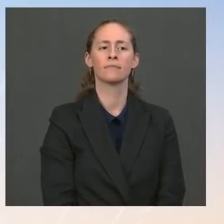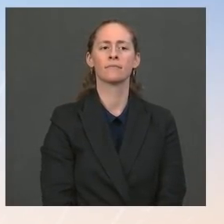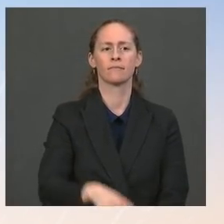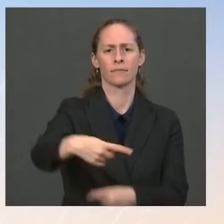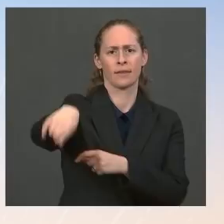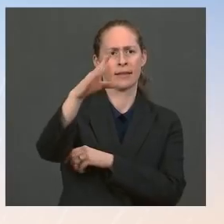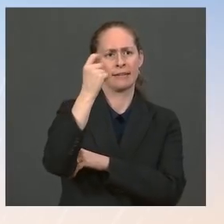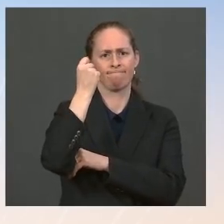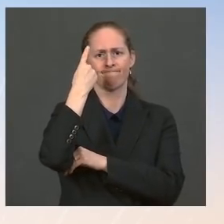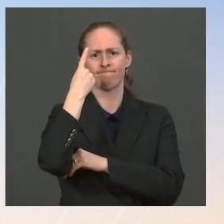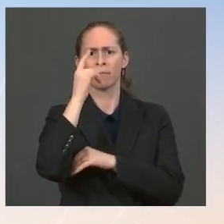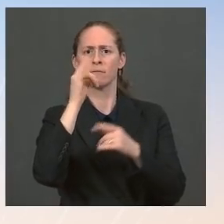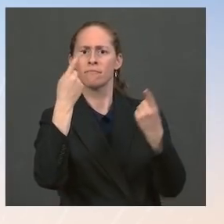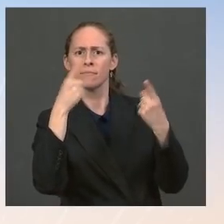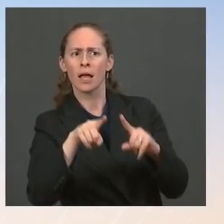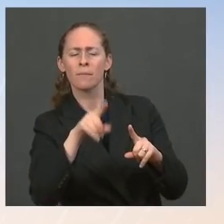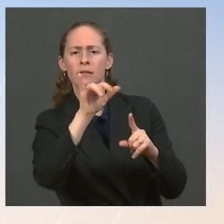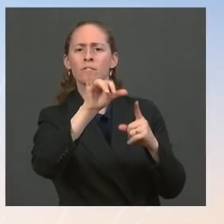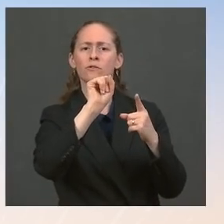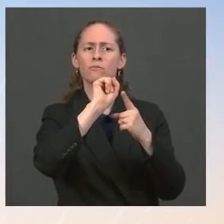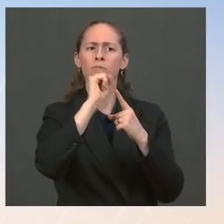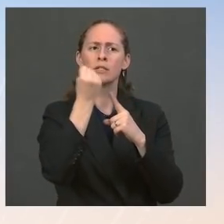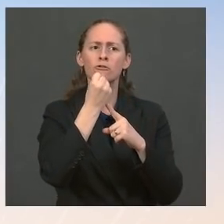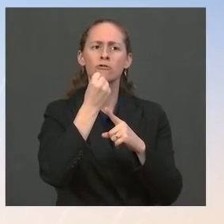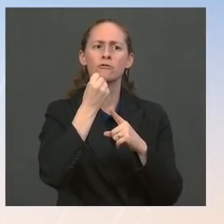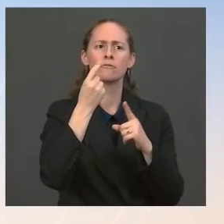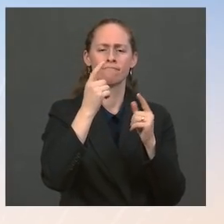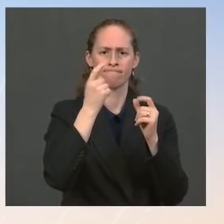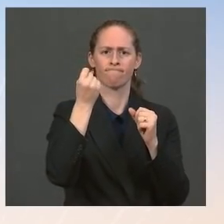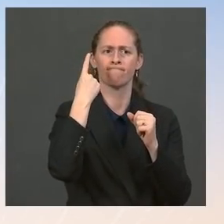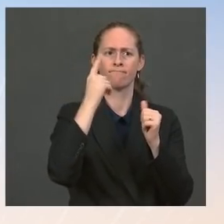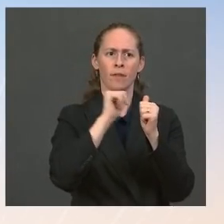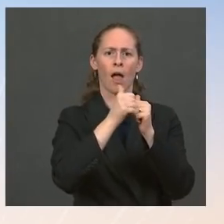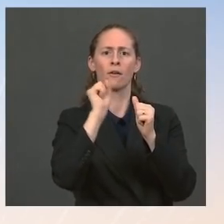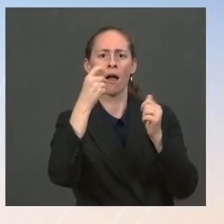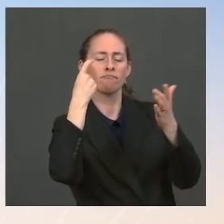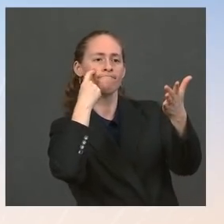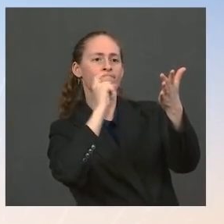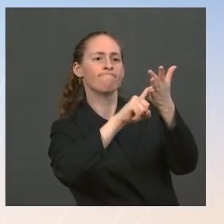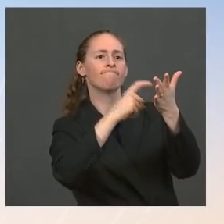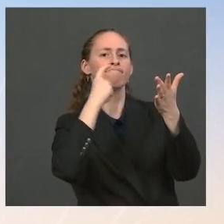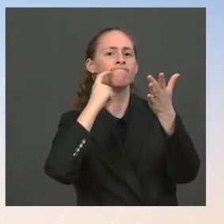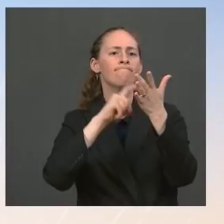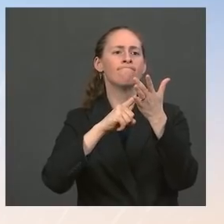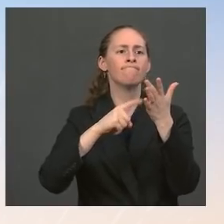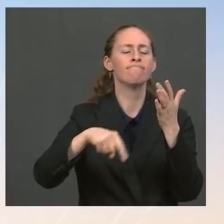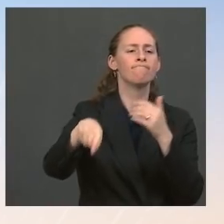who know how to detect the indicia, the signs of any such activity,